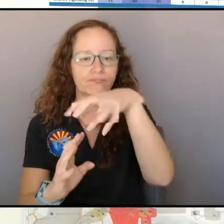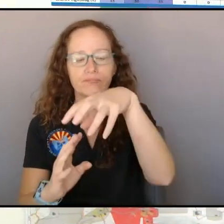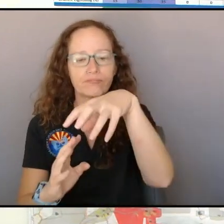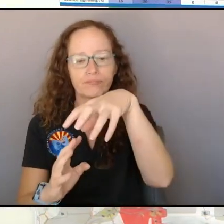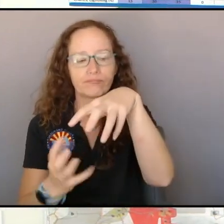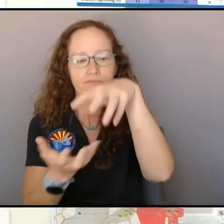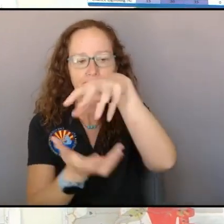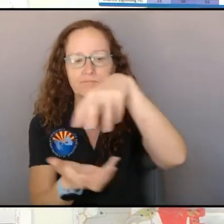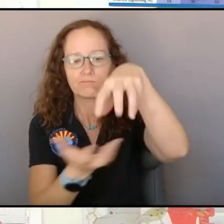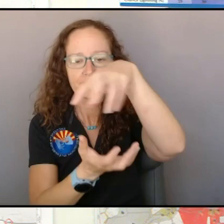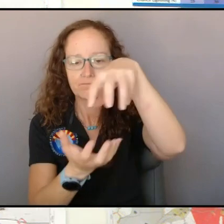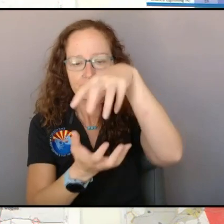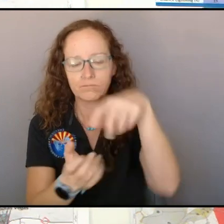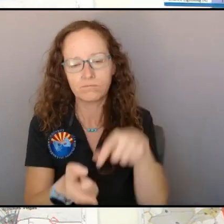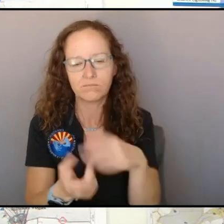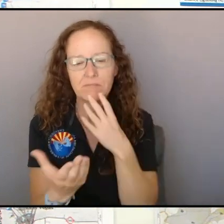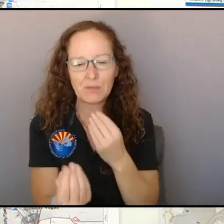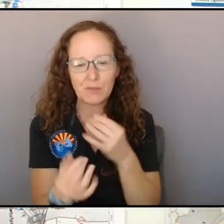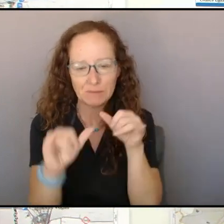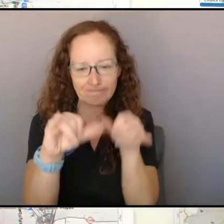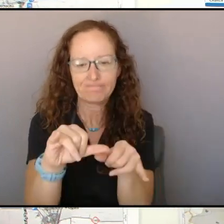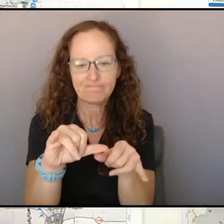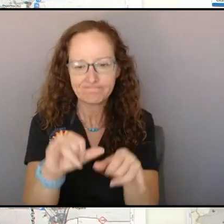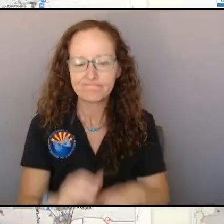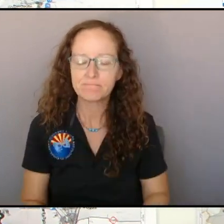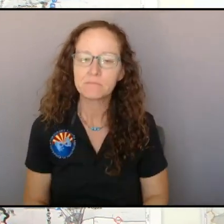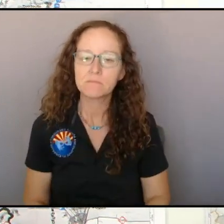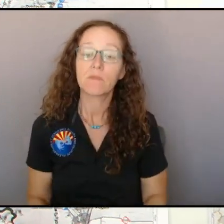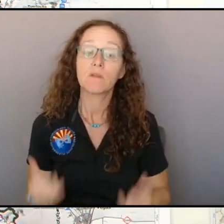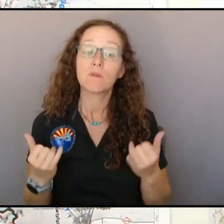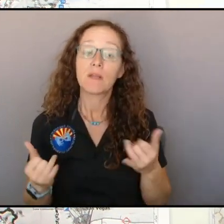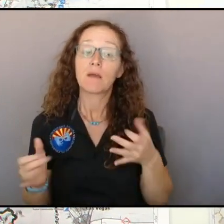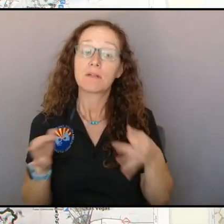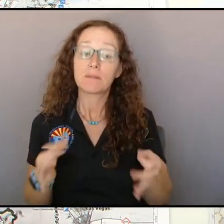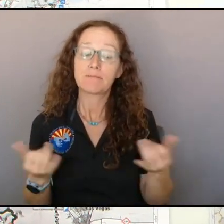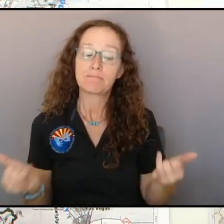talk about today. Today on the fire, we expect it to be cooler